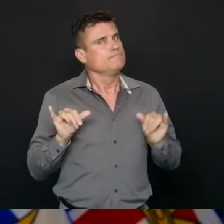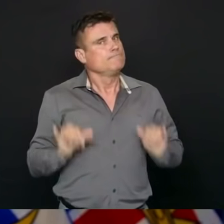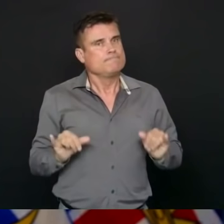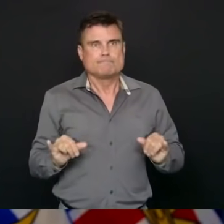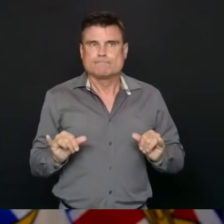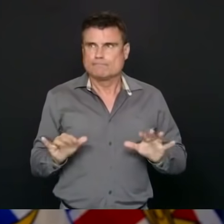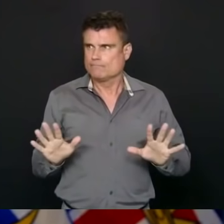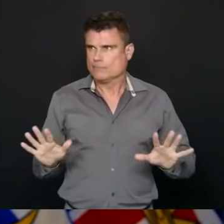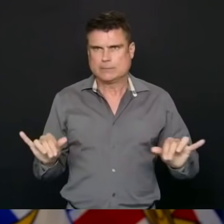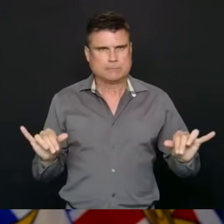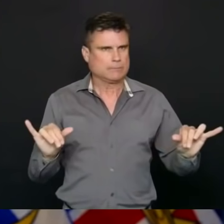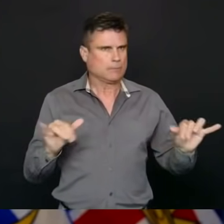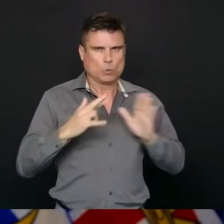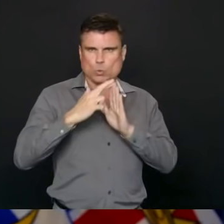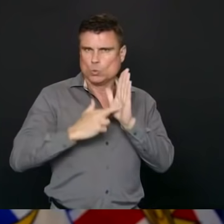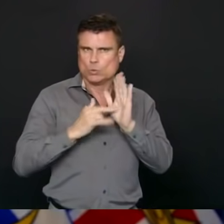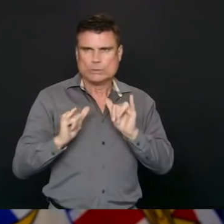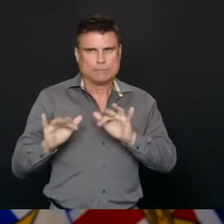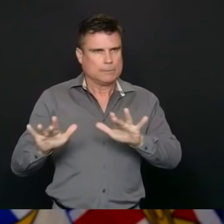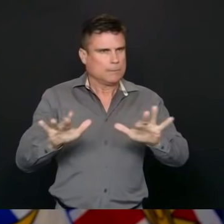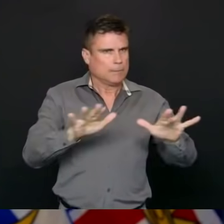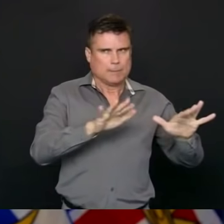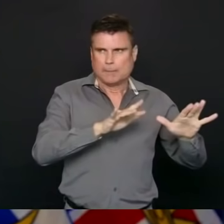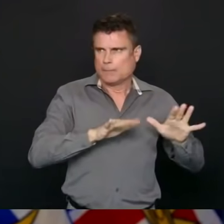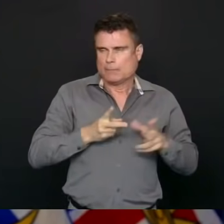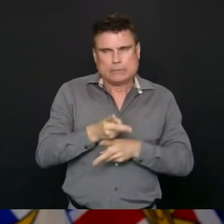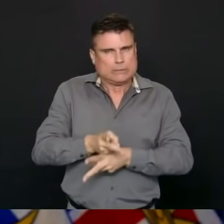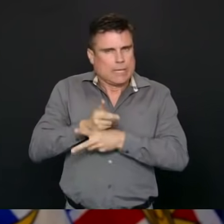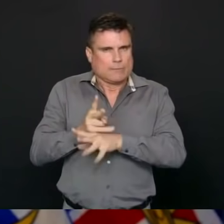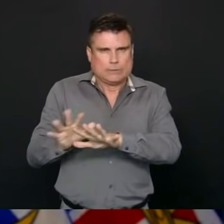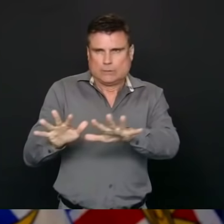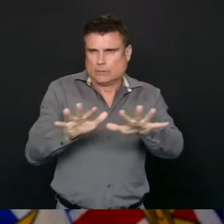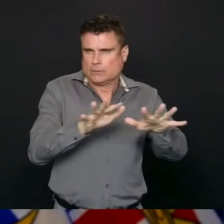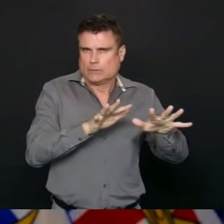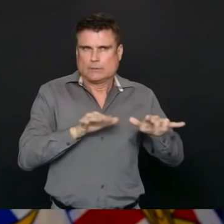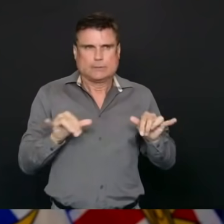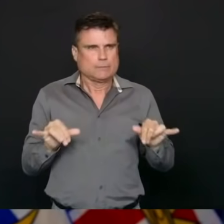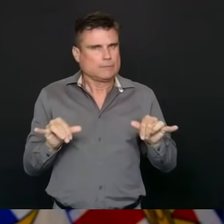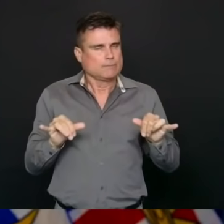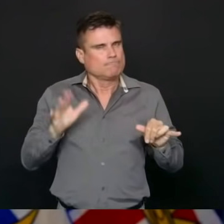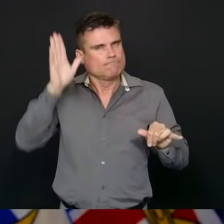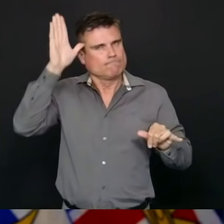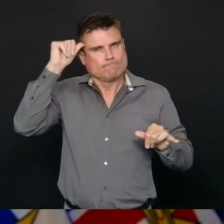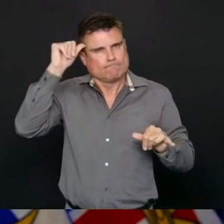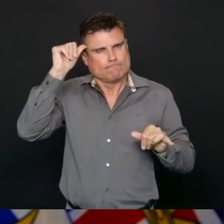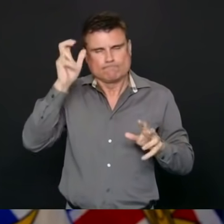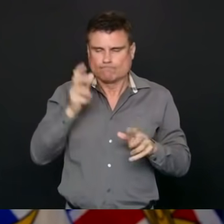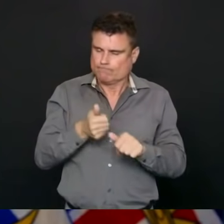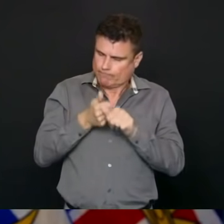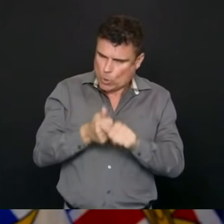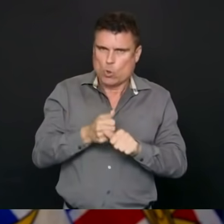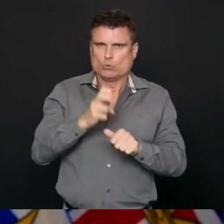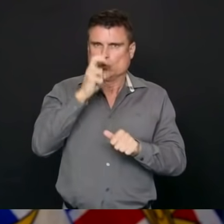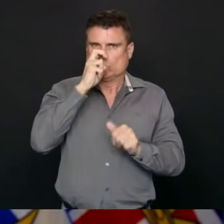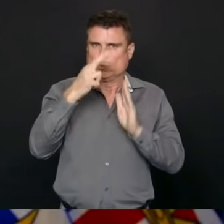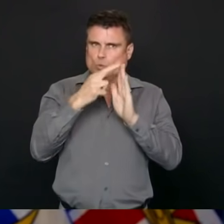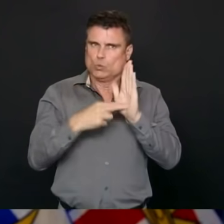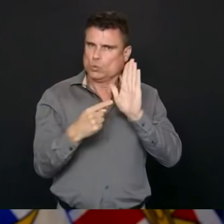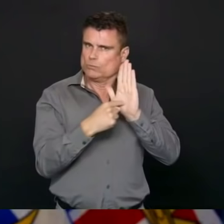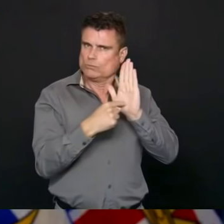That is important for us. We need to continue the measures we are taking to bend our curve down and to get this under control.